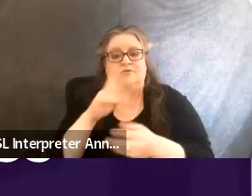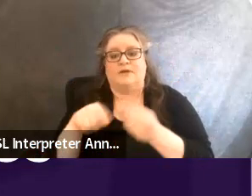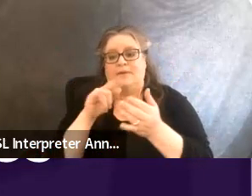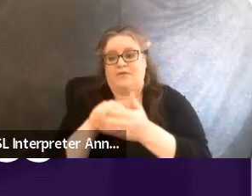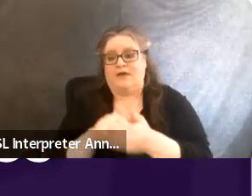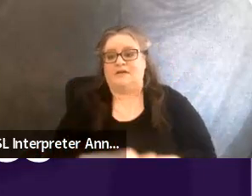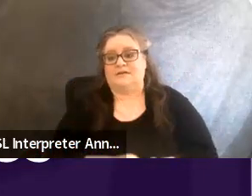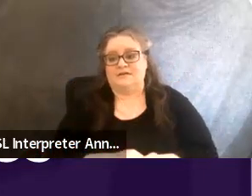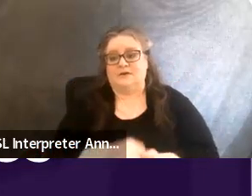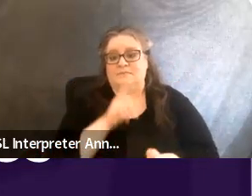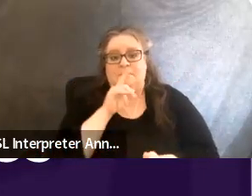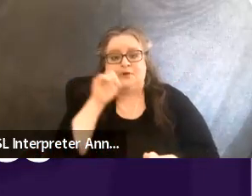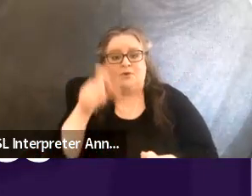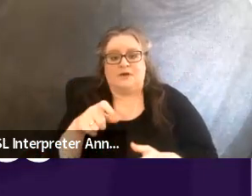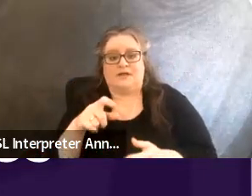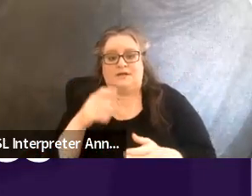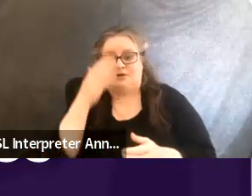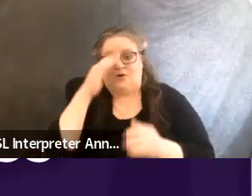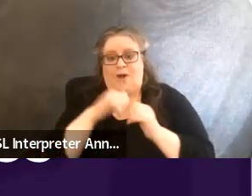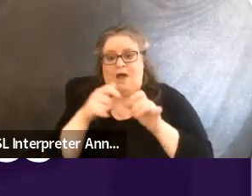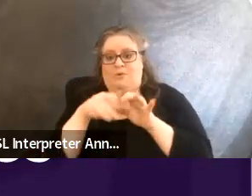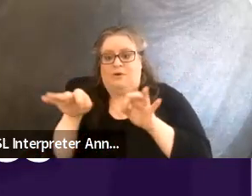so you don't even need to know how to code.